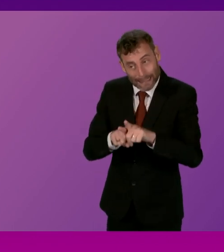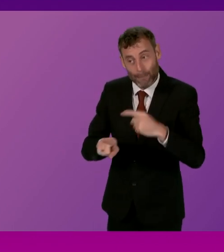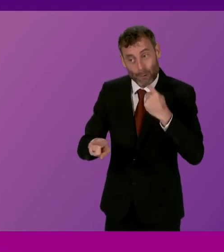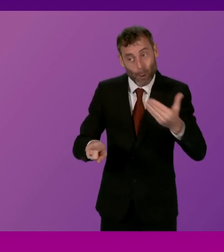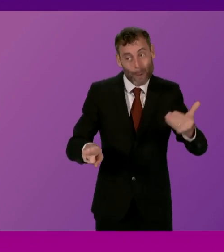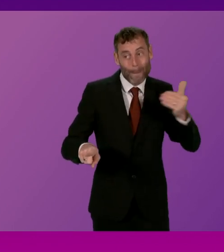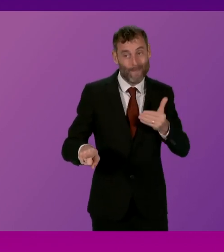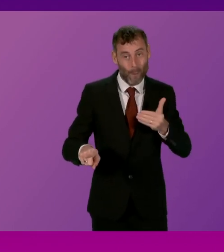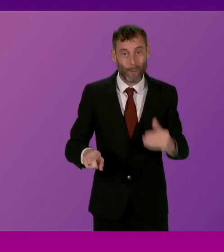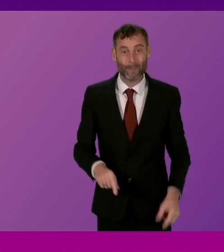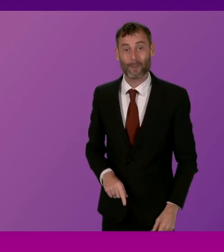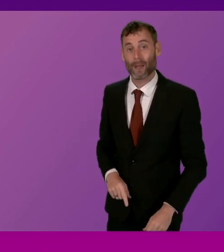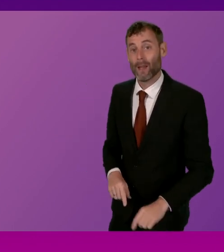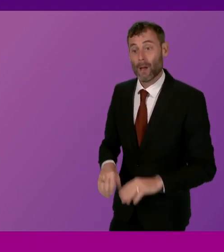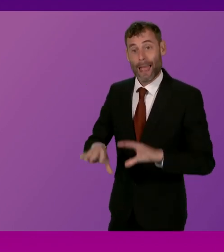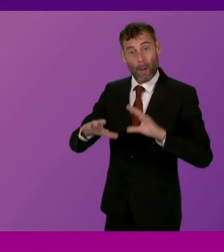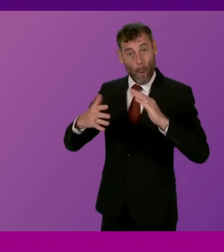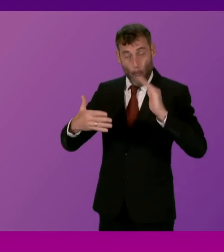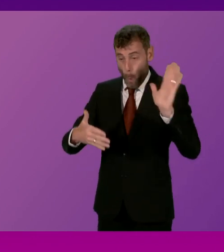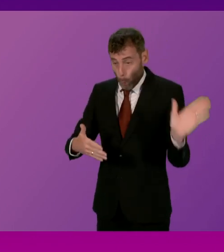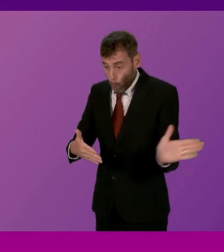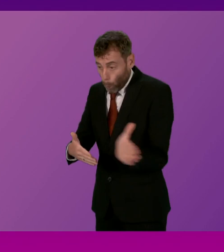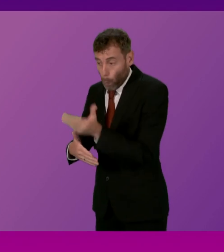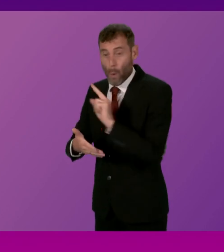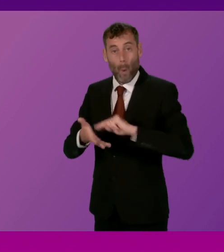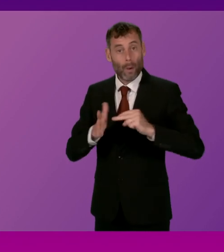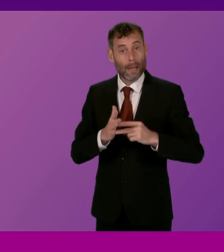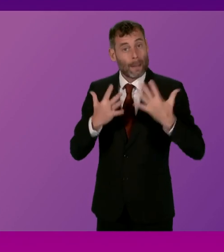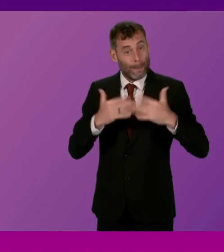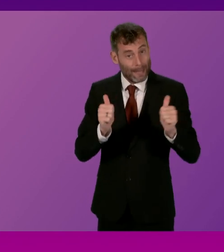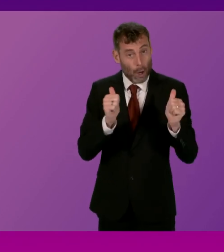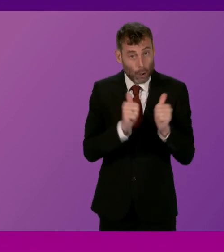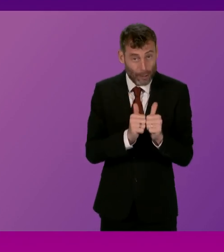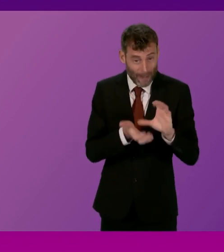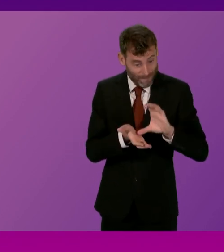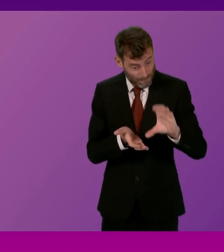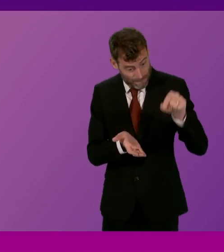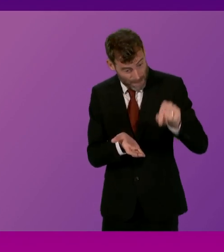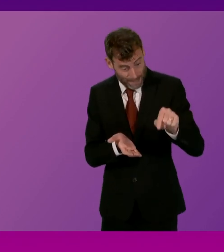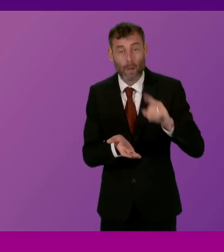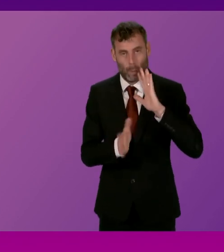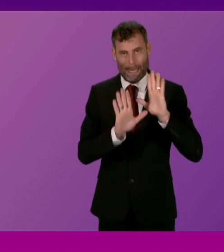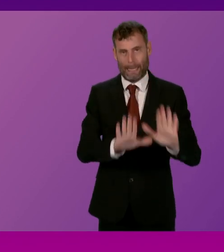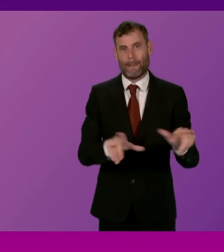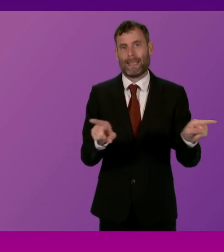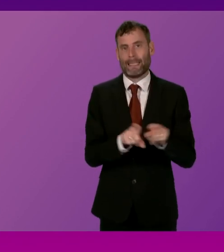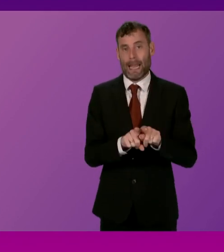Every single regularly funded organisation will receive the funding that it was expecting this financial year.